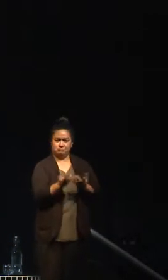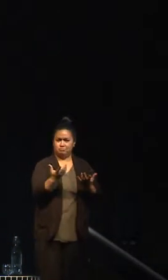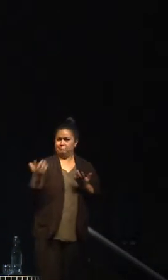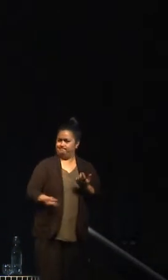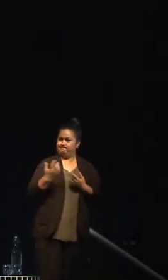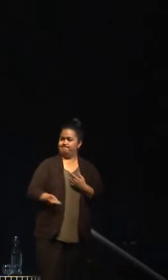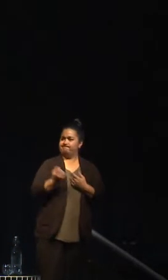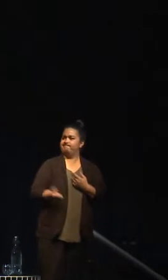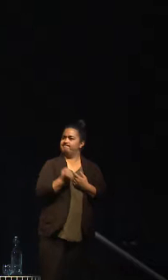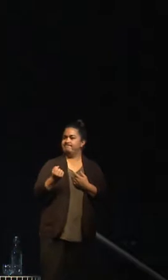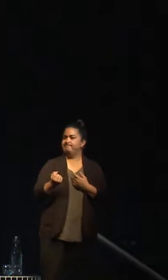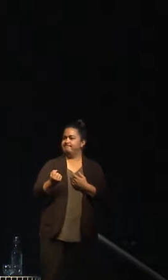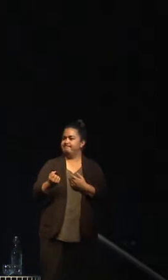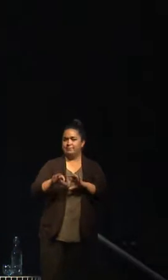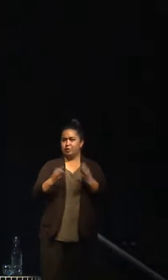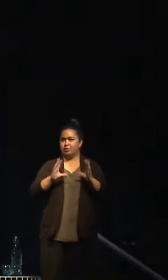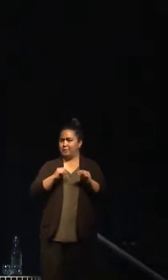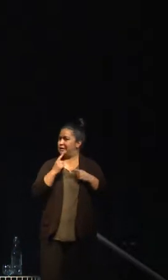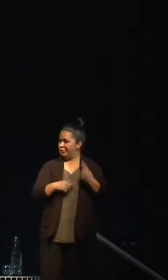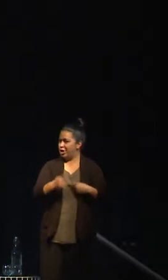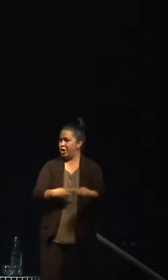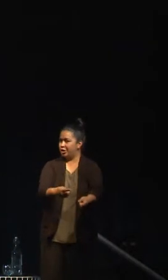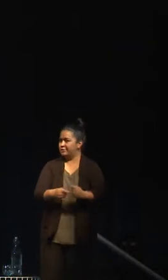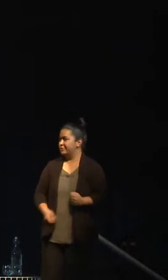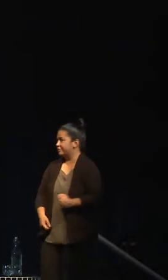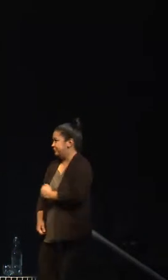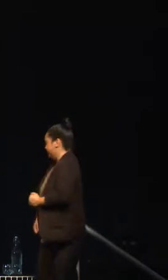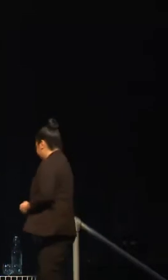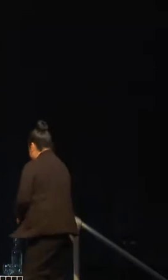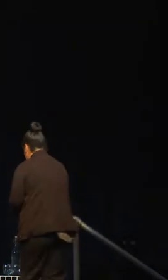keep doing what you know, don't stop doing what you're doing. When you start to get a